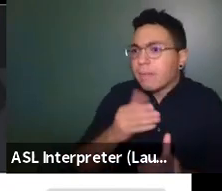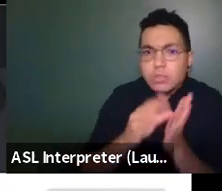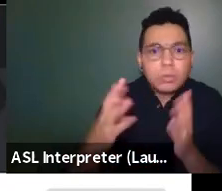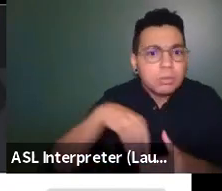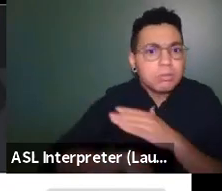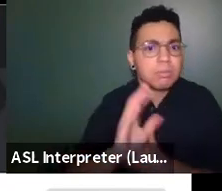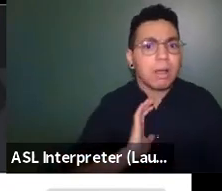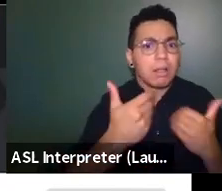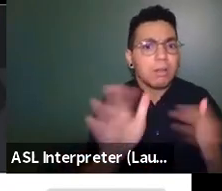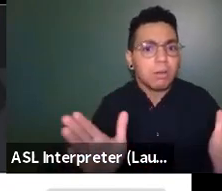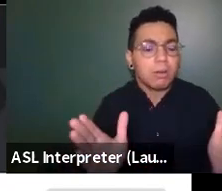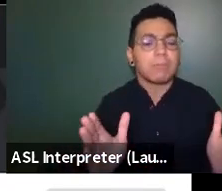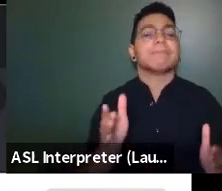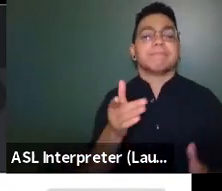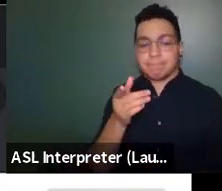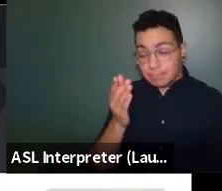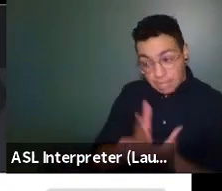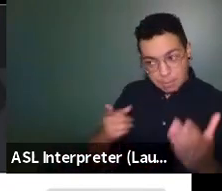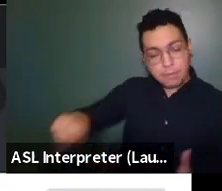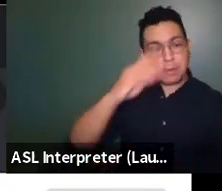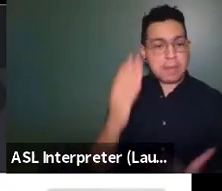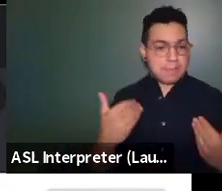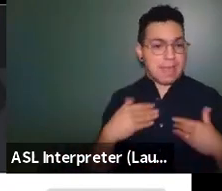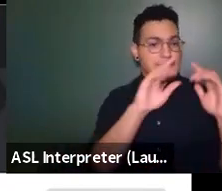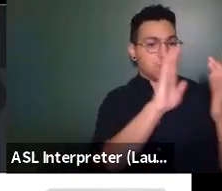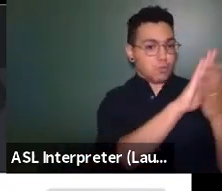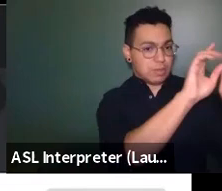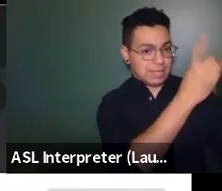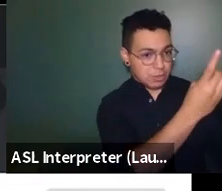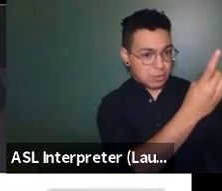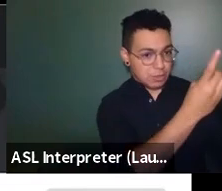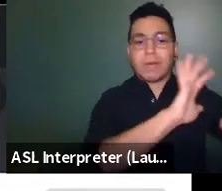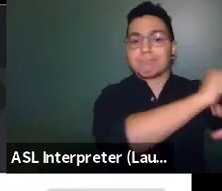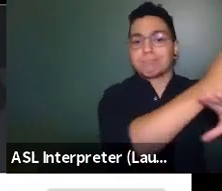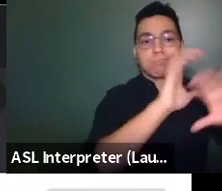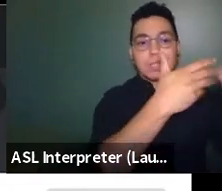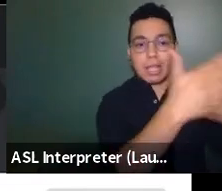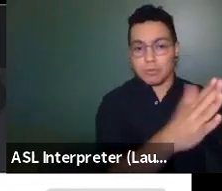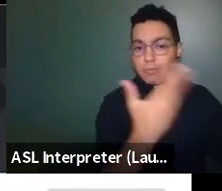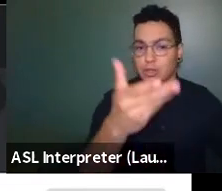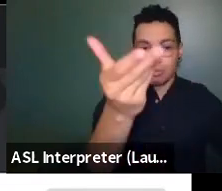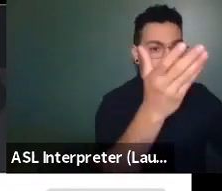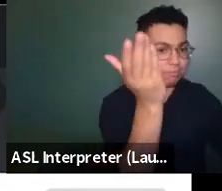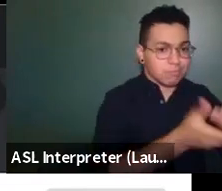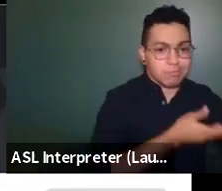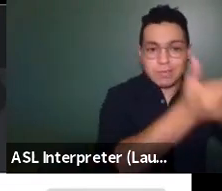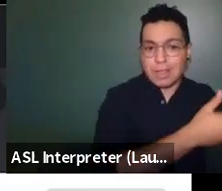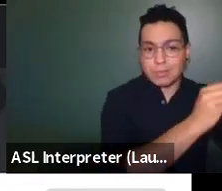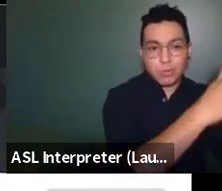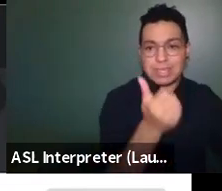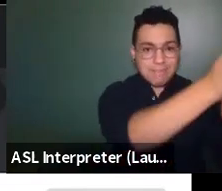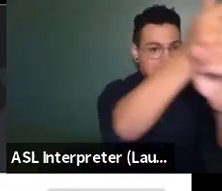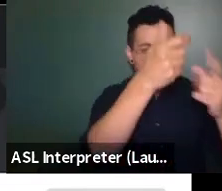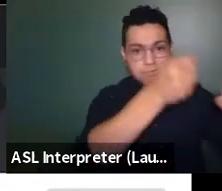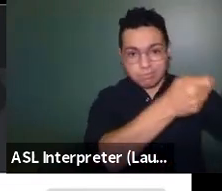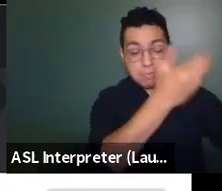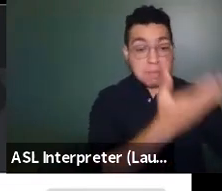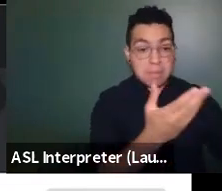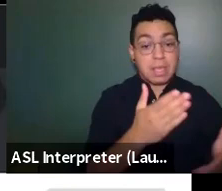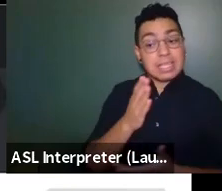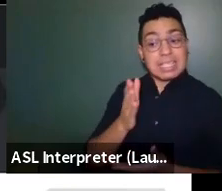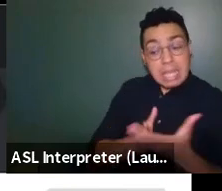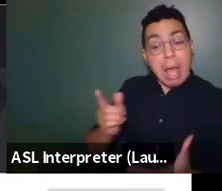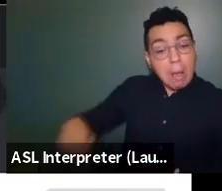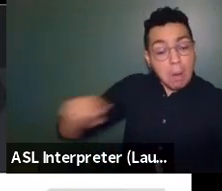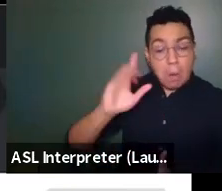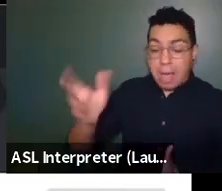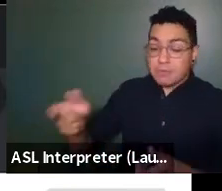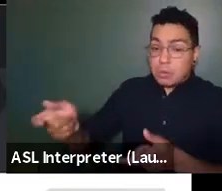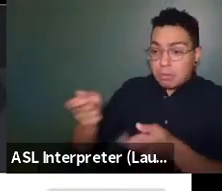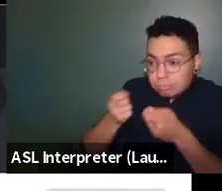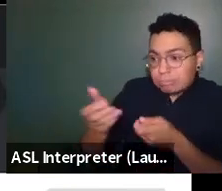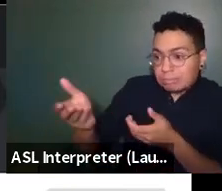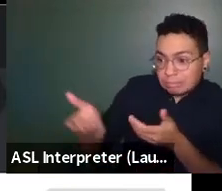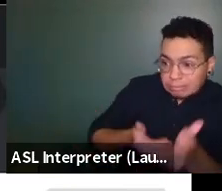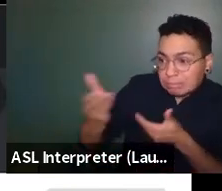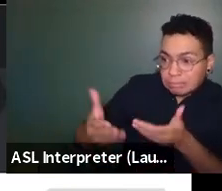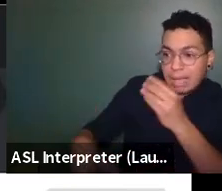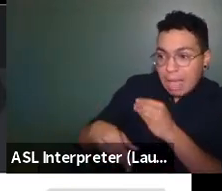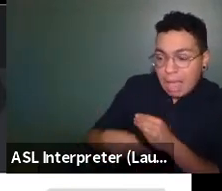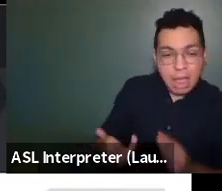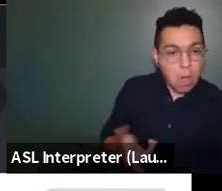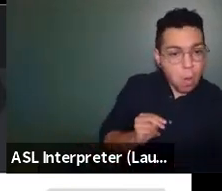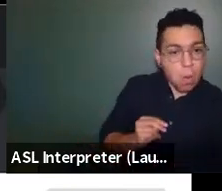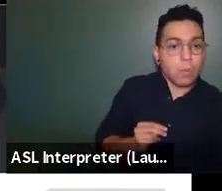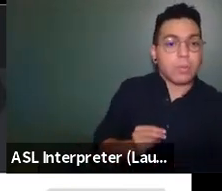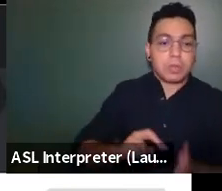ESD 112 - Katherine Livick: Now some of you may have districts where they have already set up classrooms for you and added students and so you don't need to worry about this. But a lot of people are going to need to add their own. And you have a couple of different options for doing that. Those can be managed here.